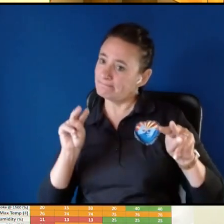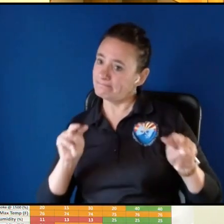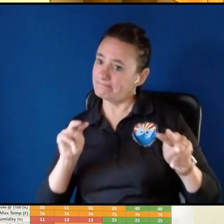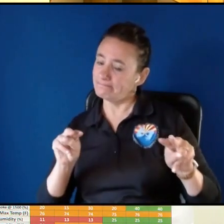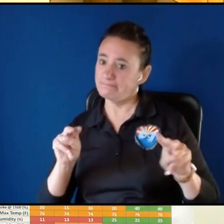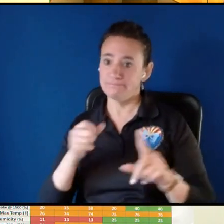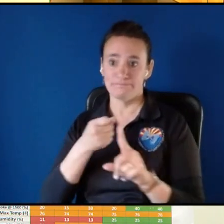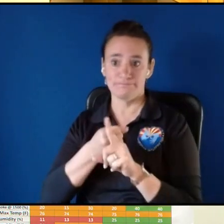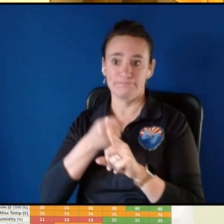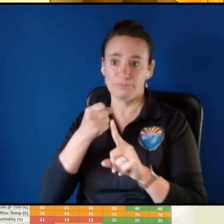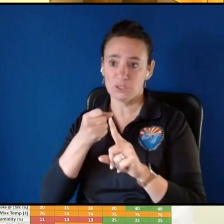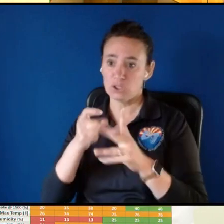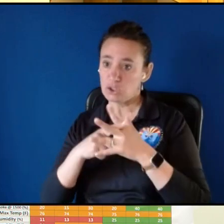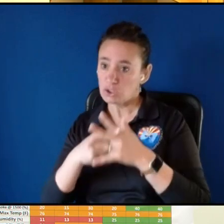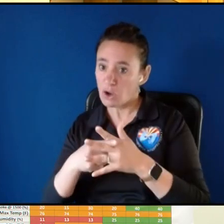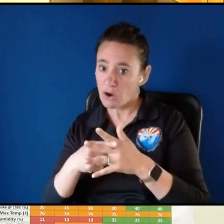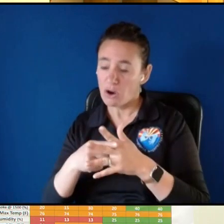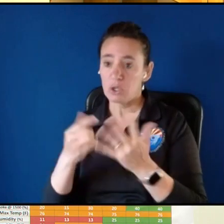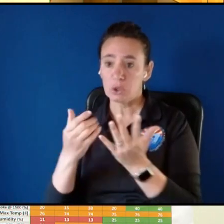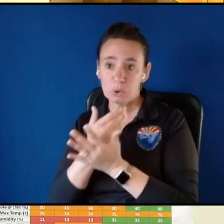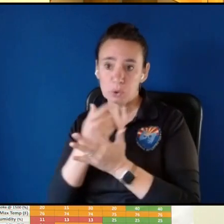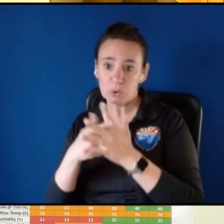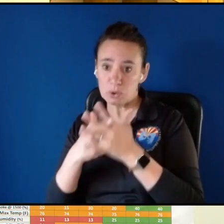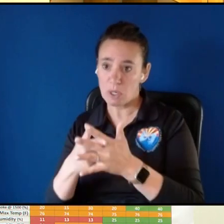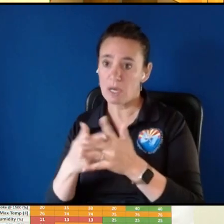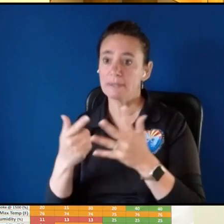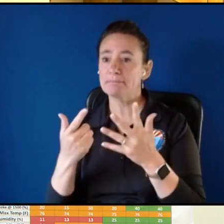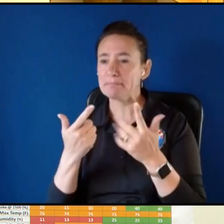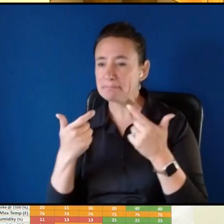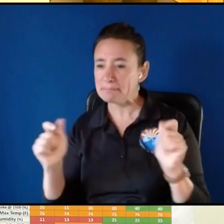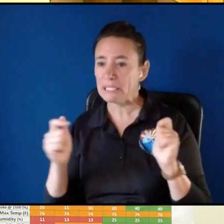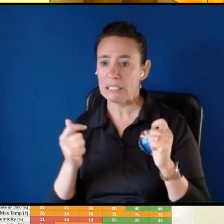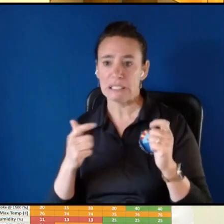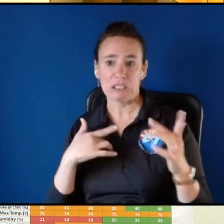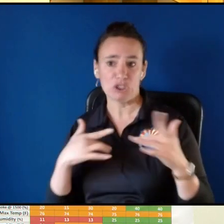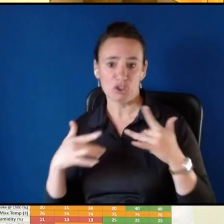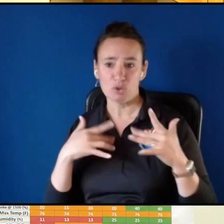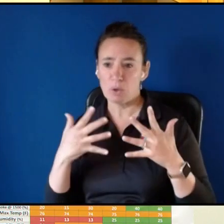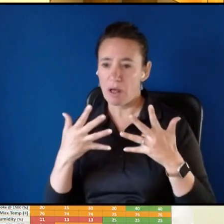or a new start in there, it's a big concern. So, we have a lot of emphasis in there trying to make sure that stays in that area.